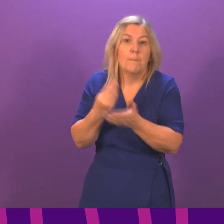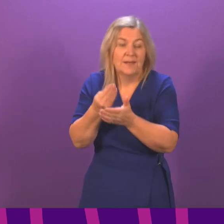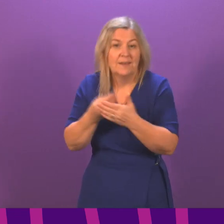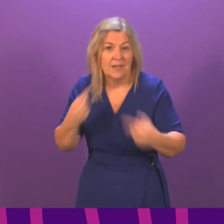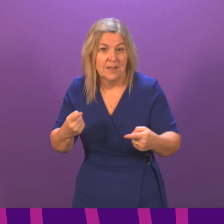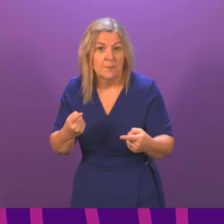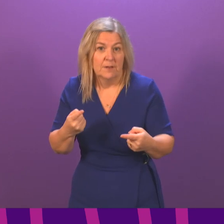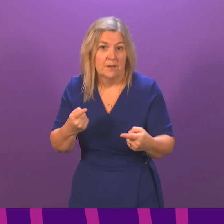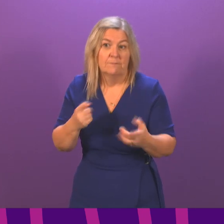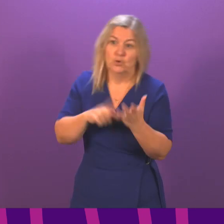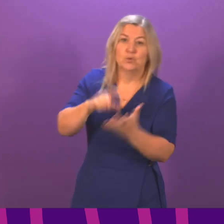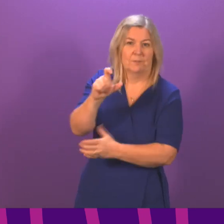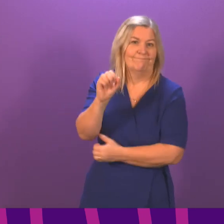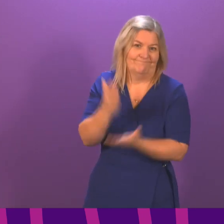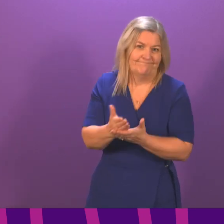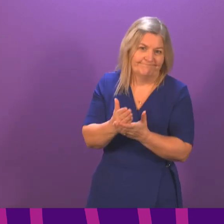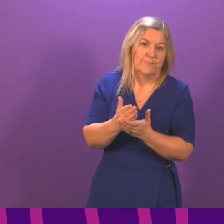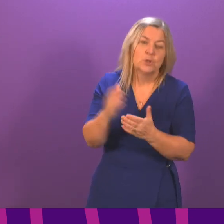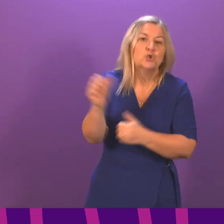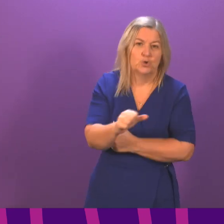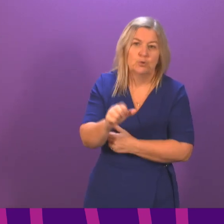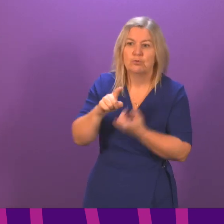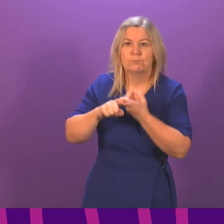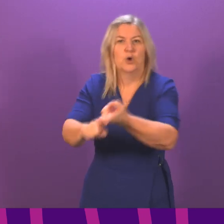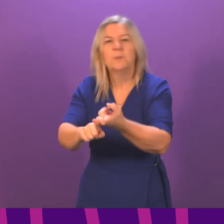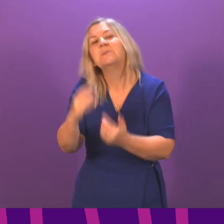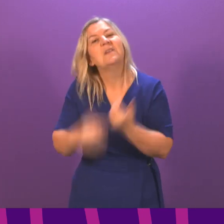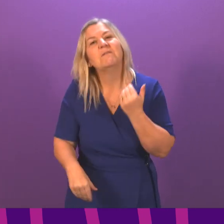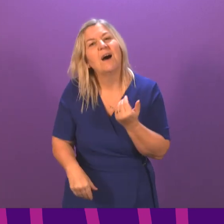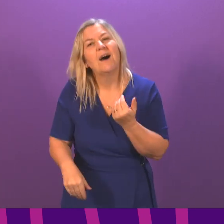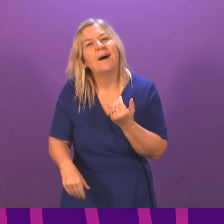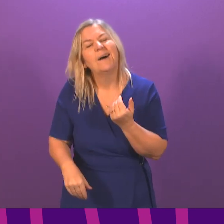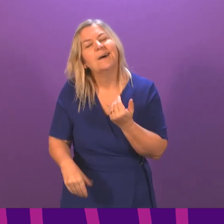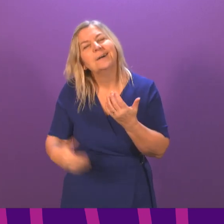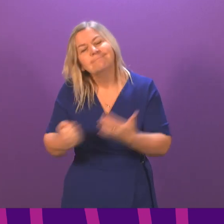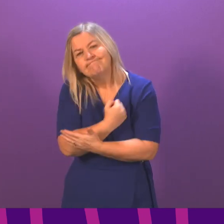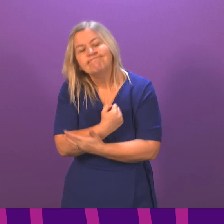of Covid. He did not do that. I hope that this Parliament will unite in calling on him